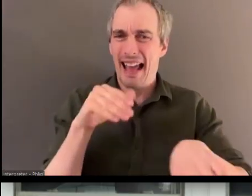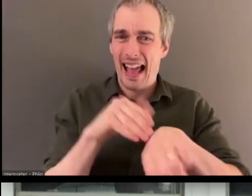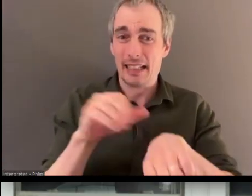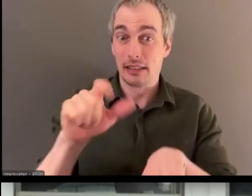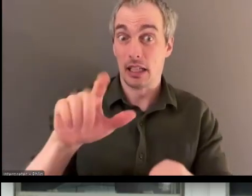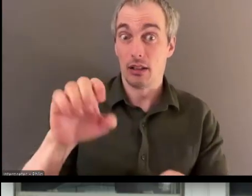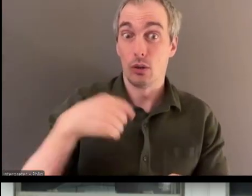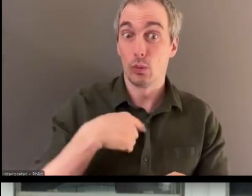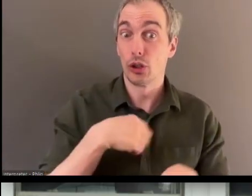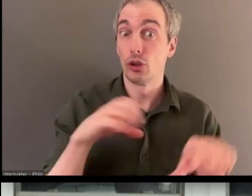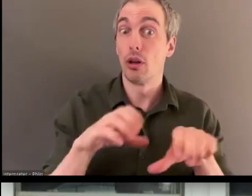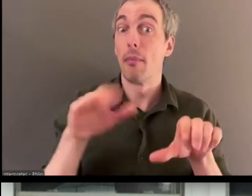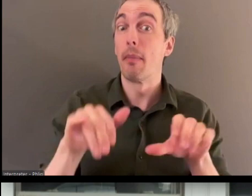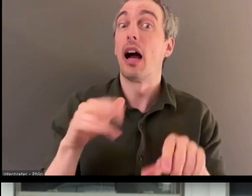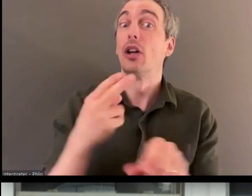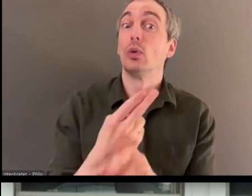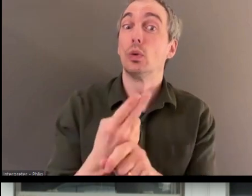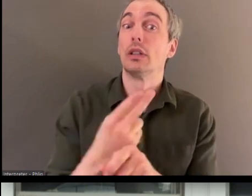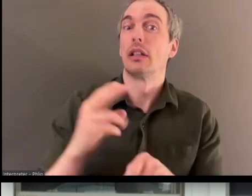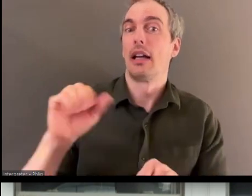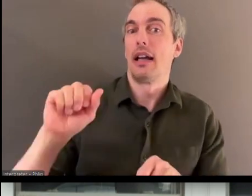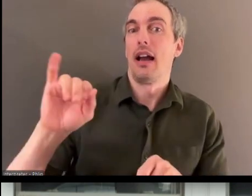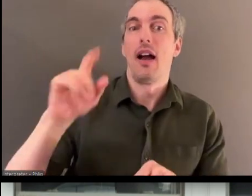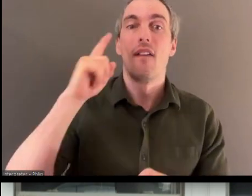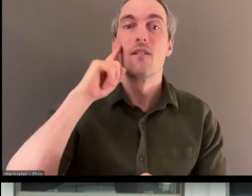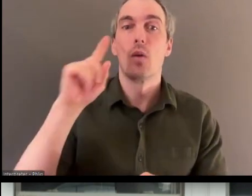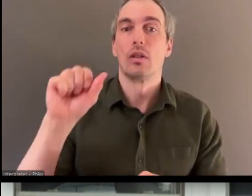Blake was mentioning that we can't do it programmatically. And that's true.